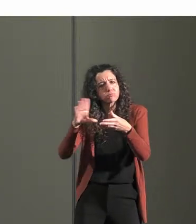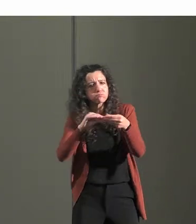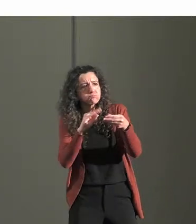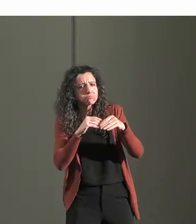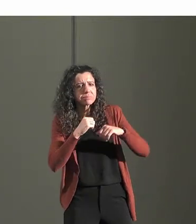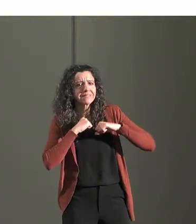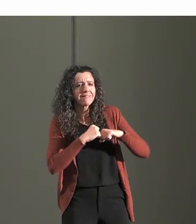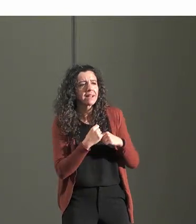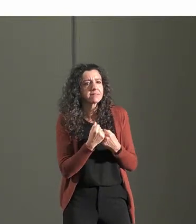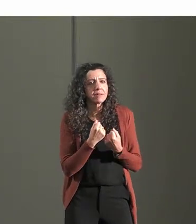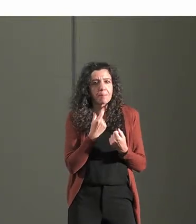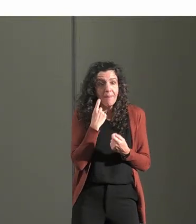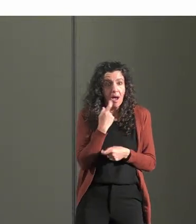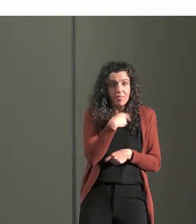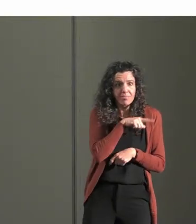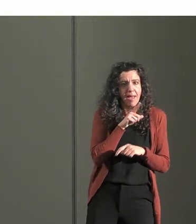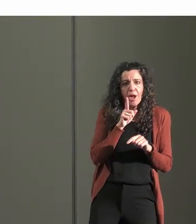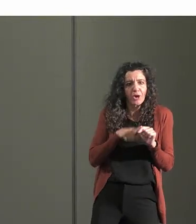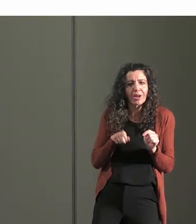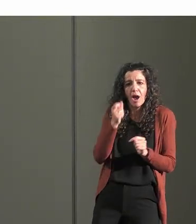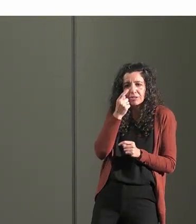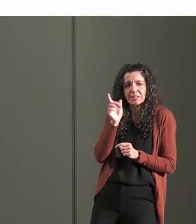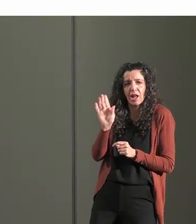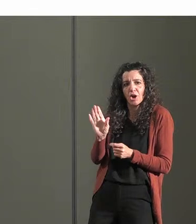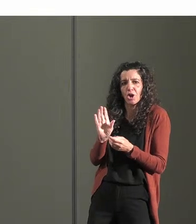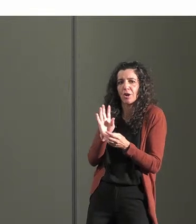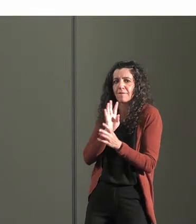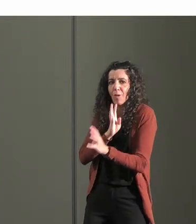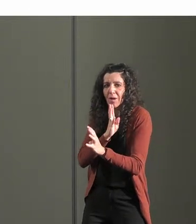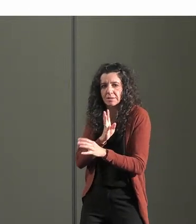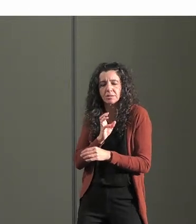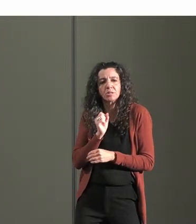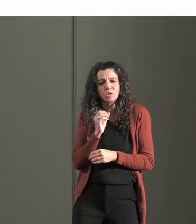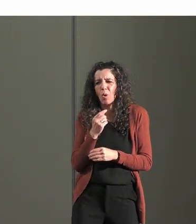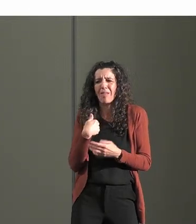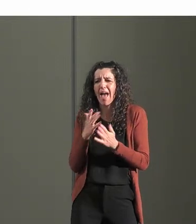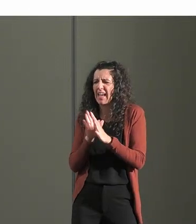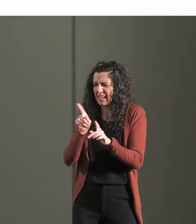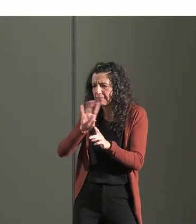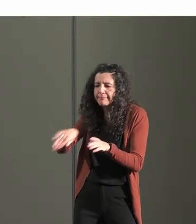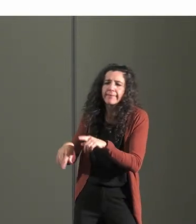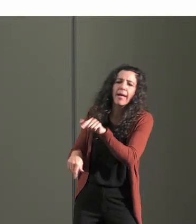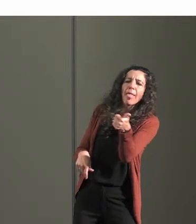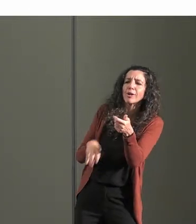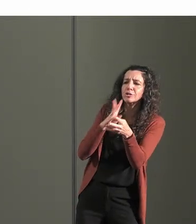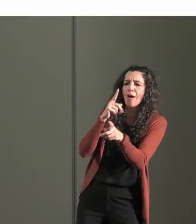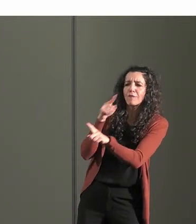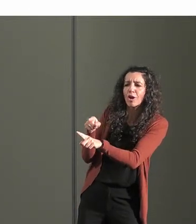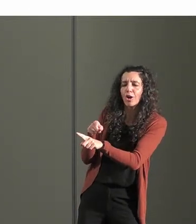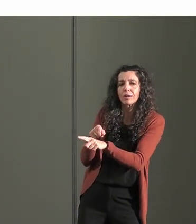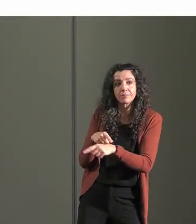hearing her and listen to her in the courtroom they could not understand her voice. They ask others to make the defense for